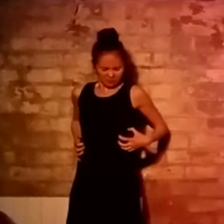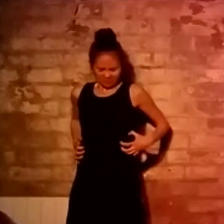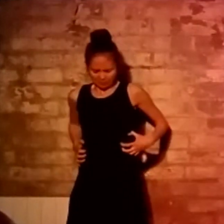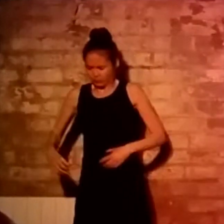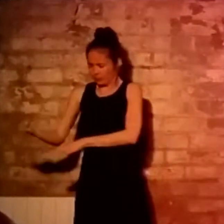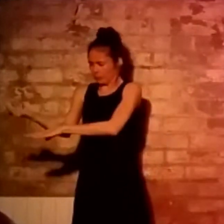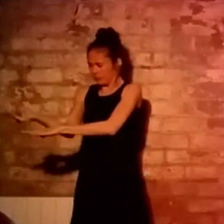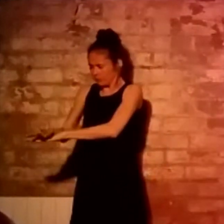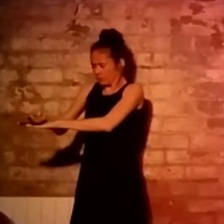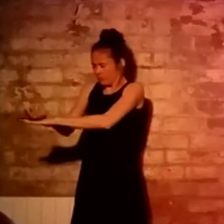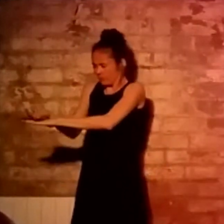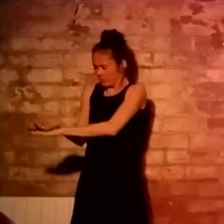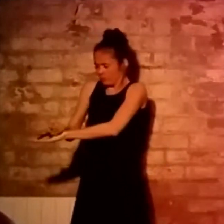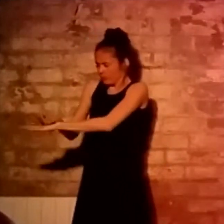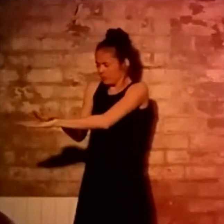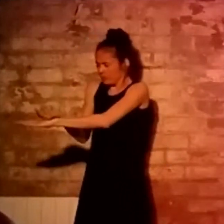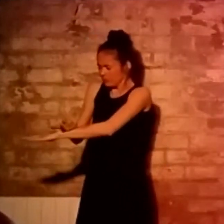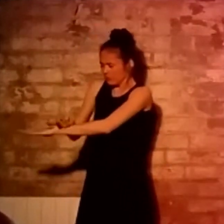All splintered limbs.